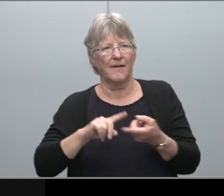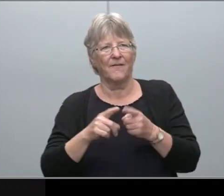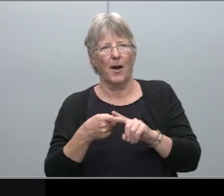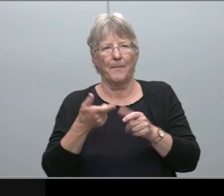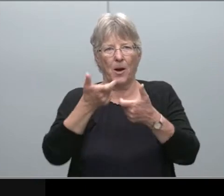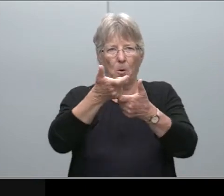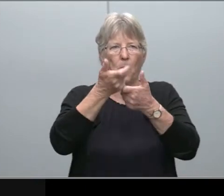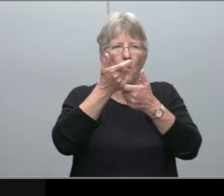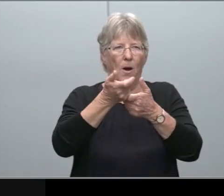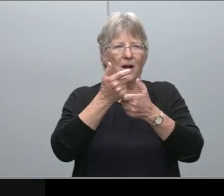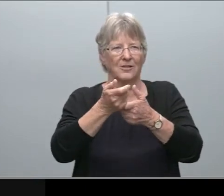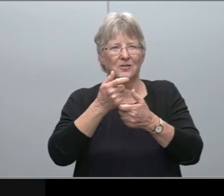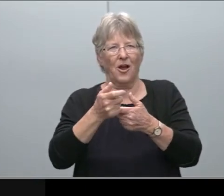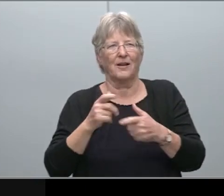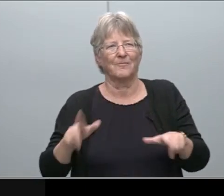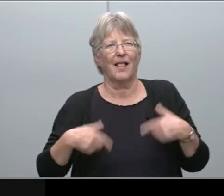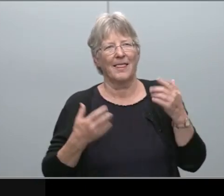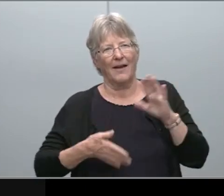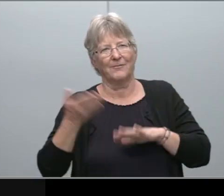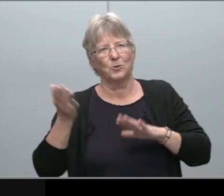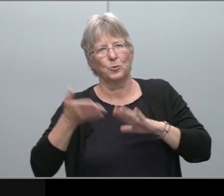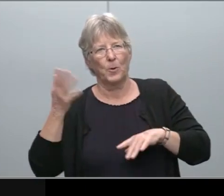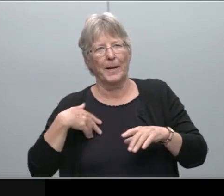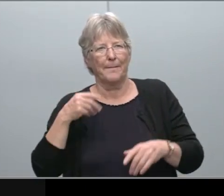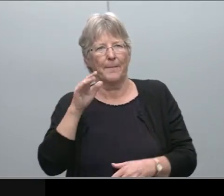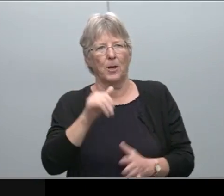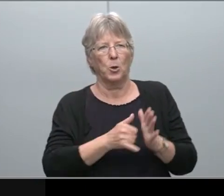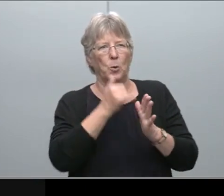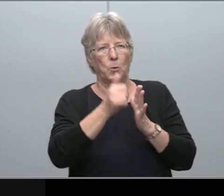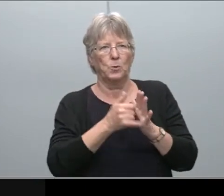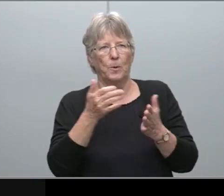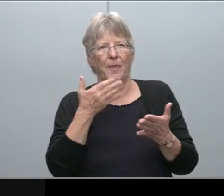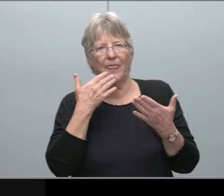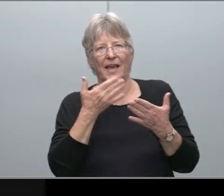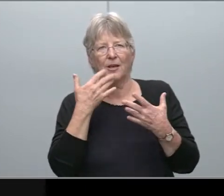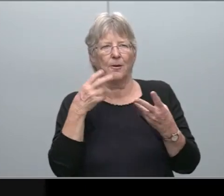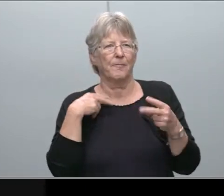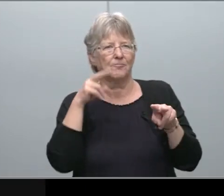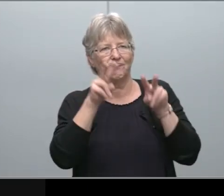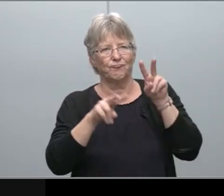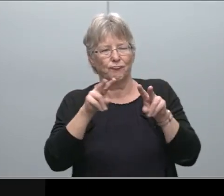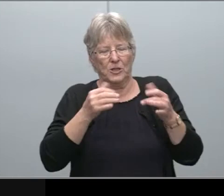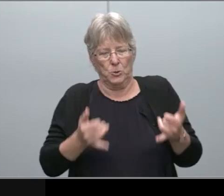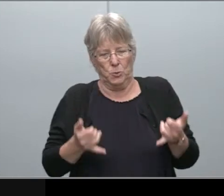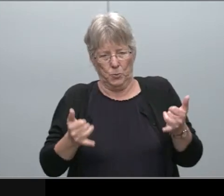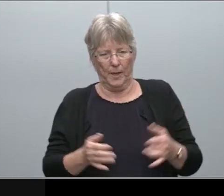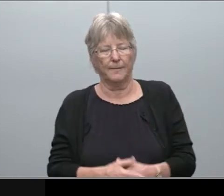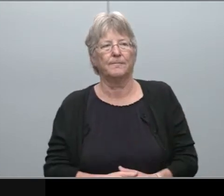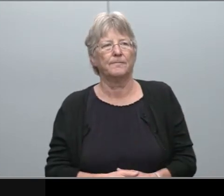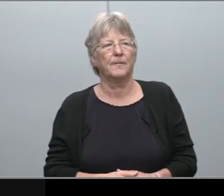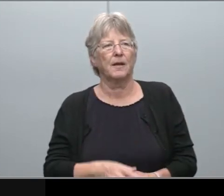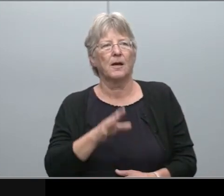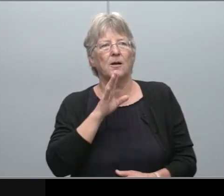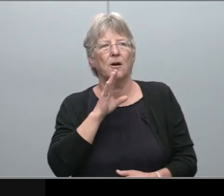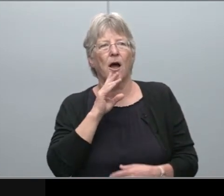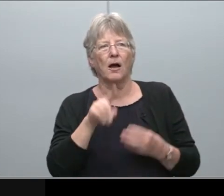and she shared with you that these would be some of the, not some, but these are the identified priorities that we will gather feedback on from today.